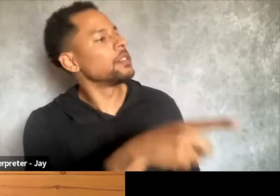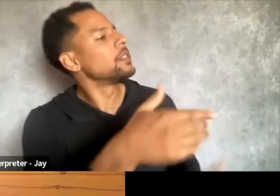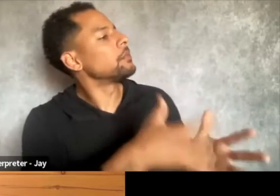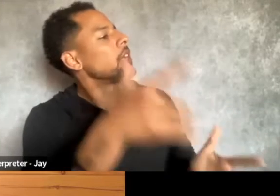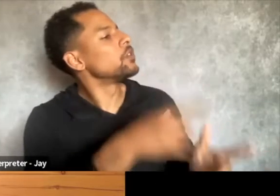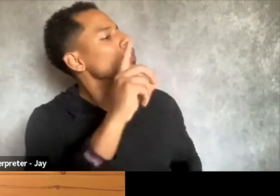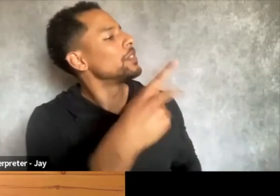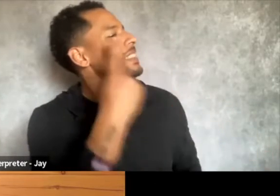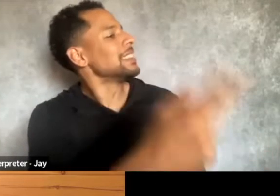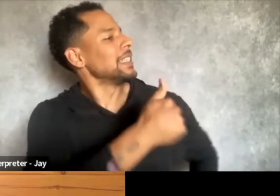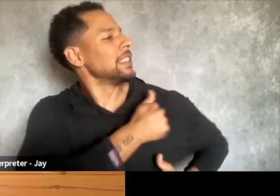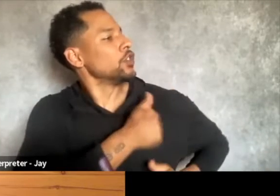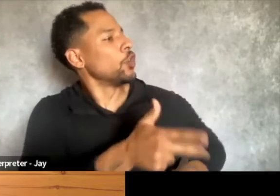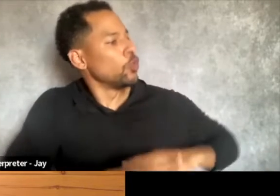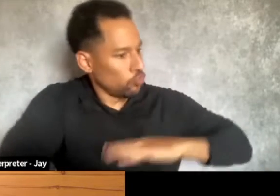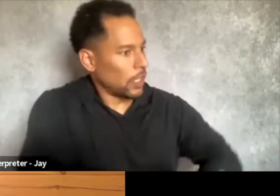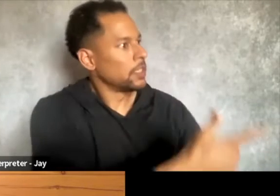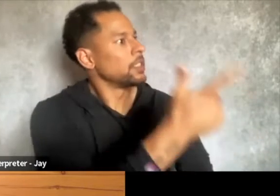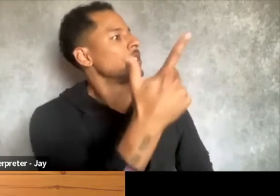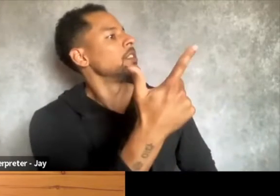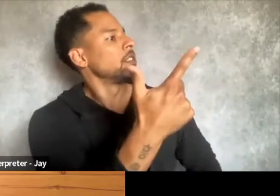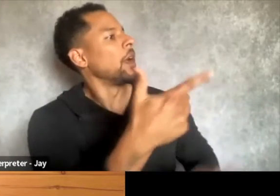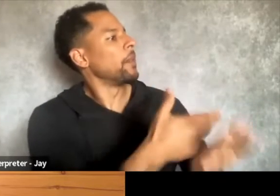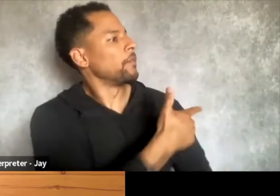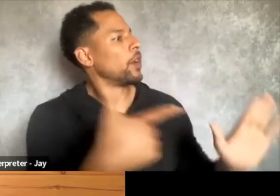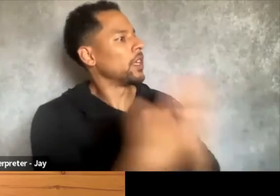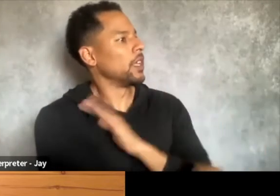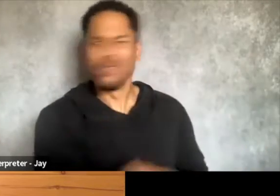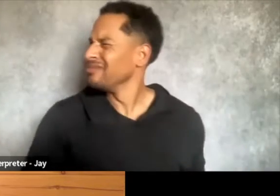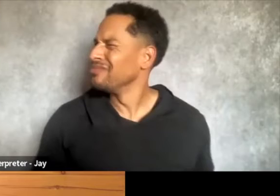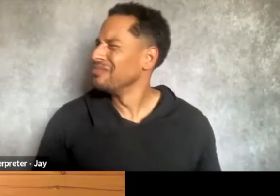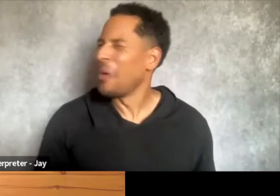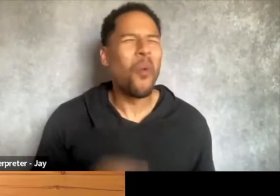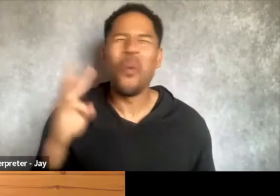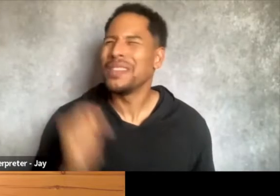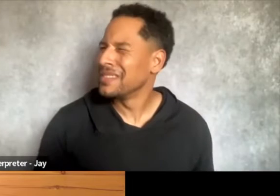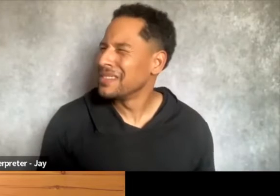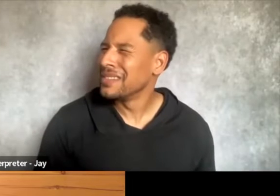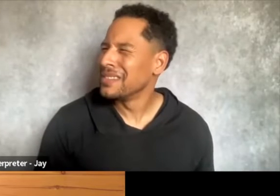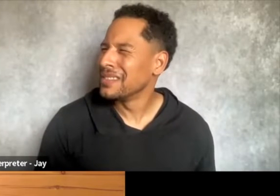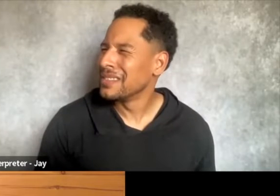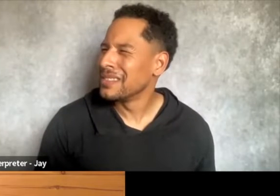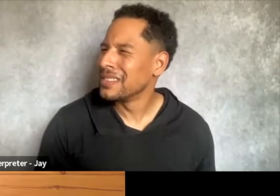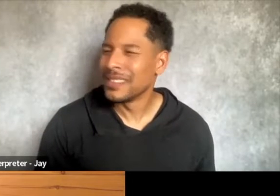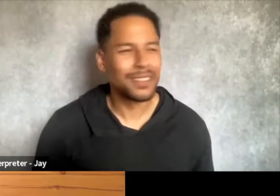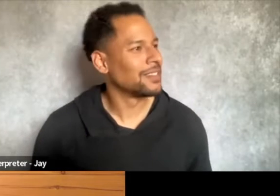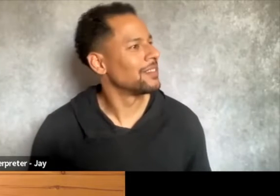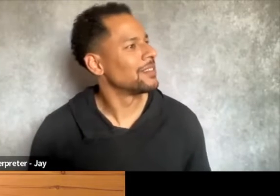before he kills you. What the hell is that supposed to mean? You're standing in the snow, lined up,